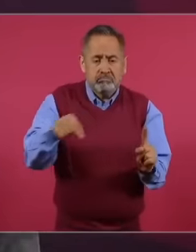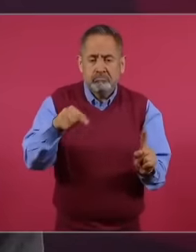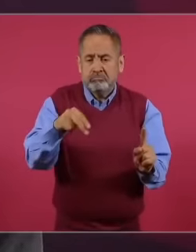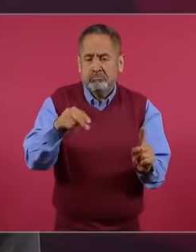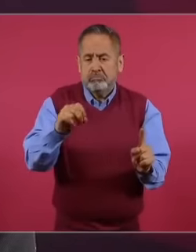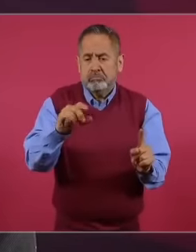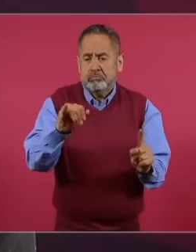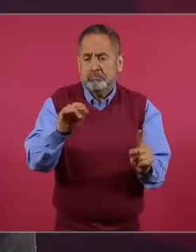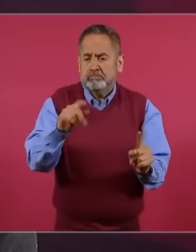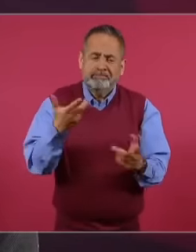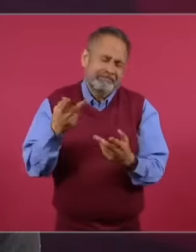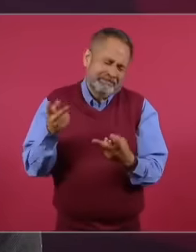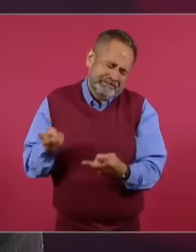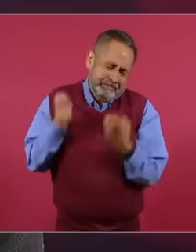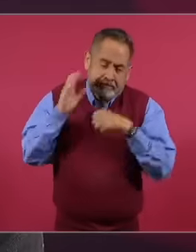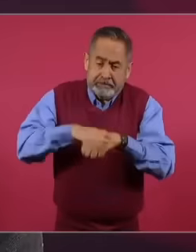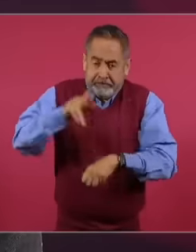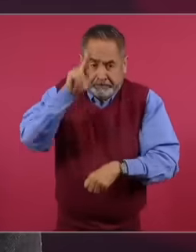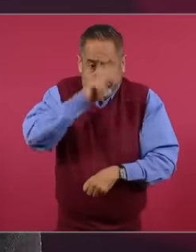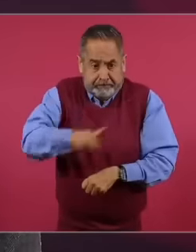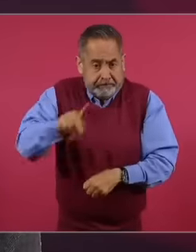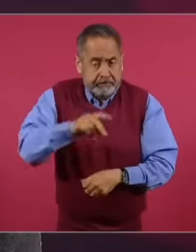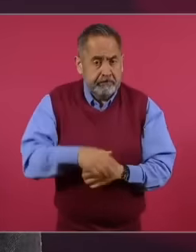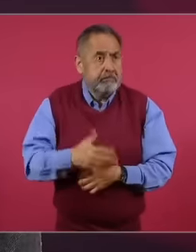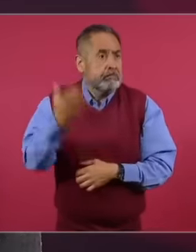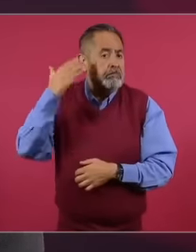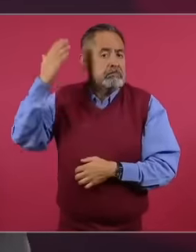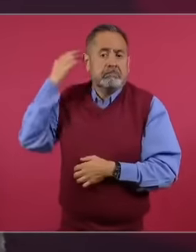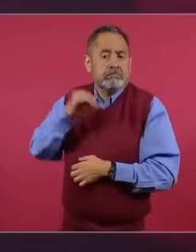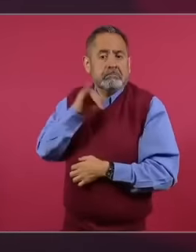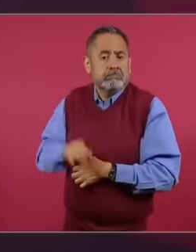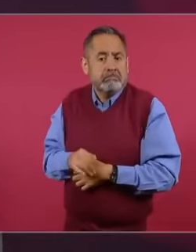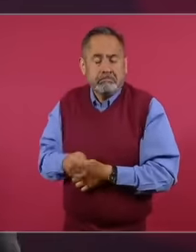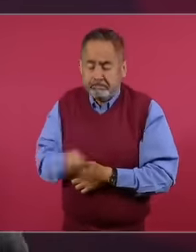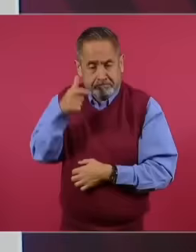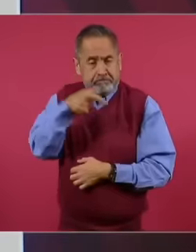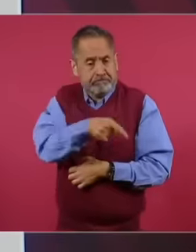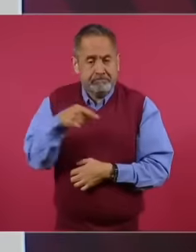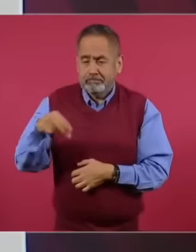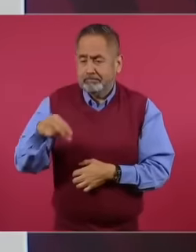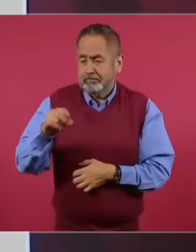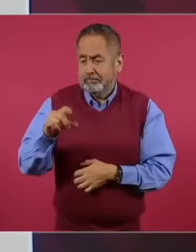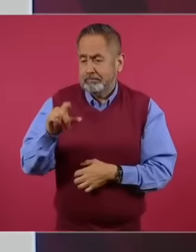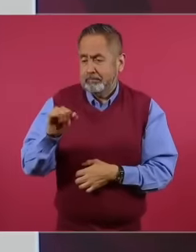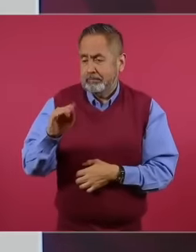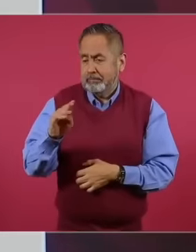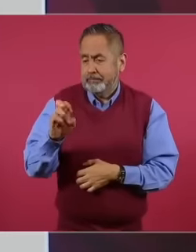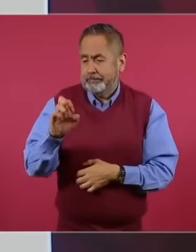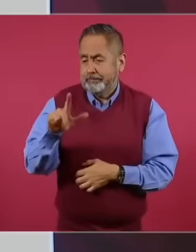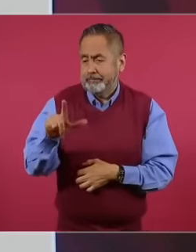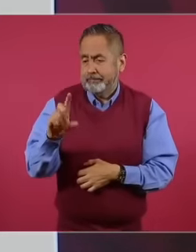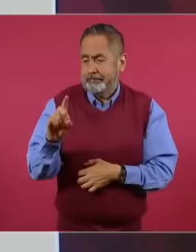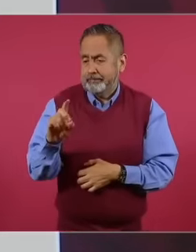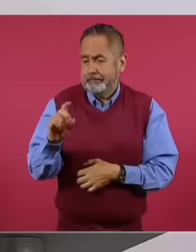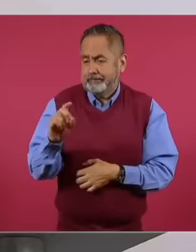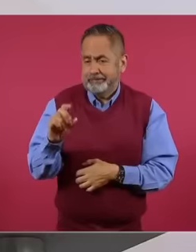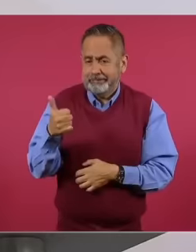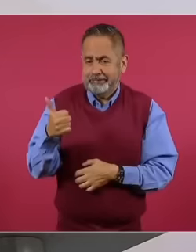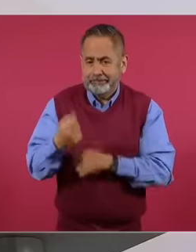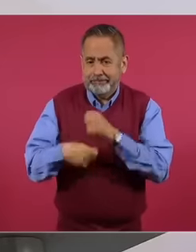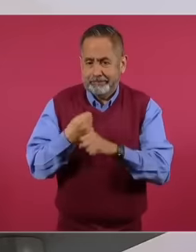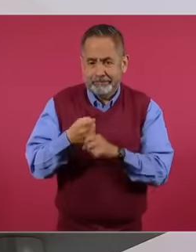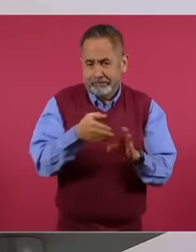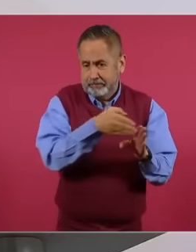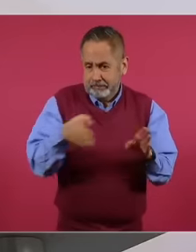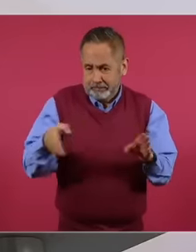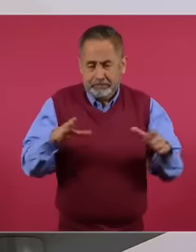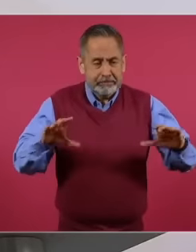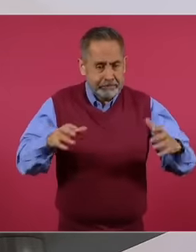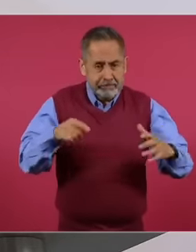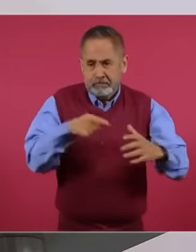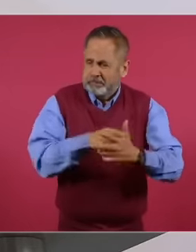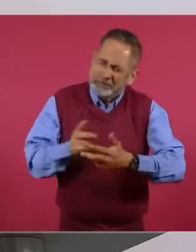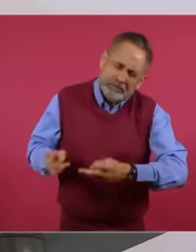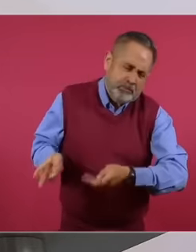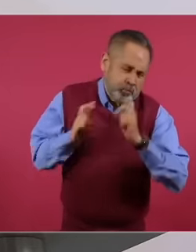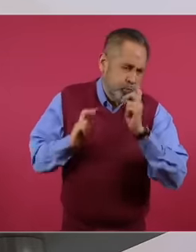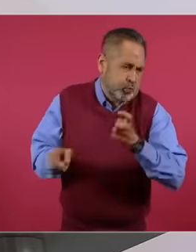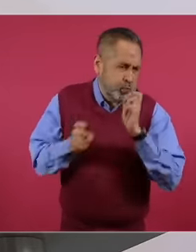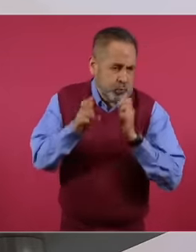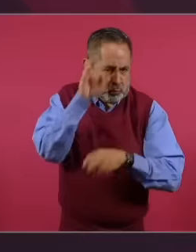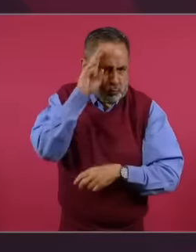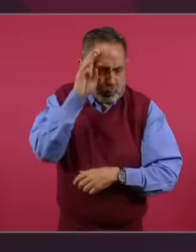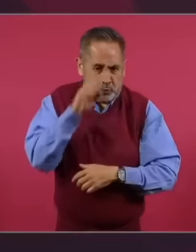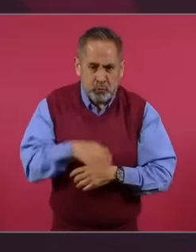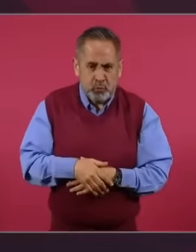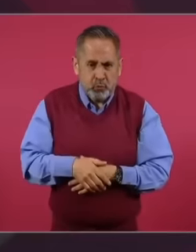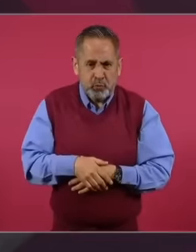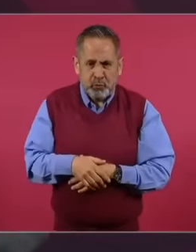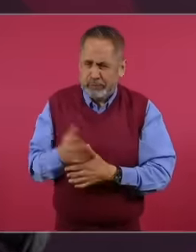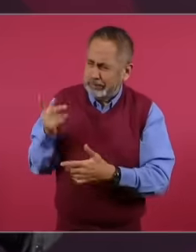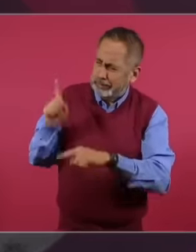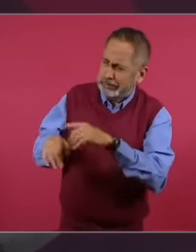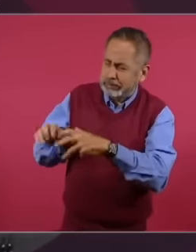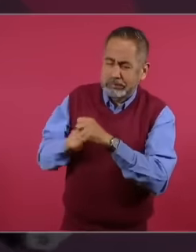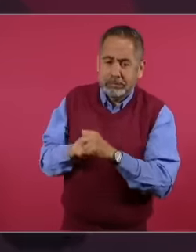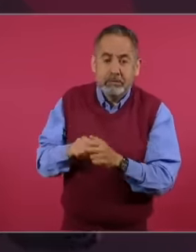as in the 36 years of the neoliberal period, not even in the three centuries of